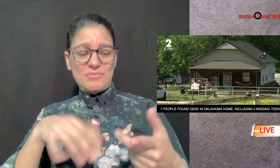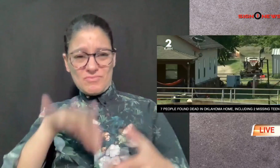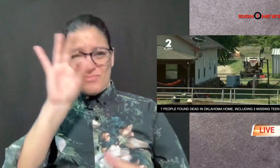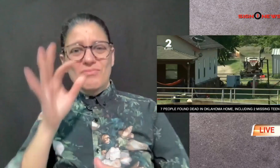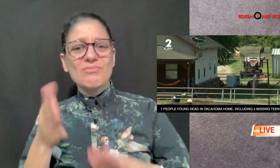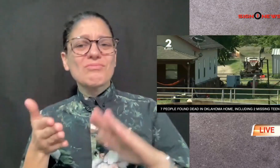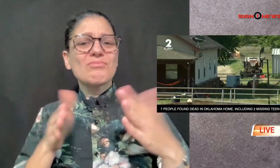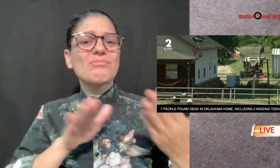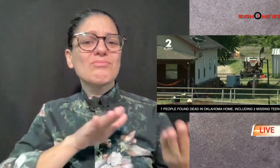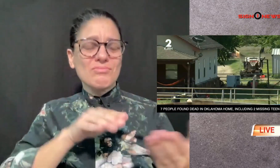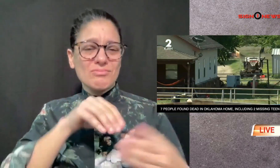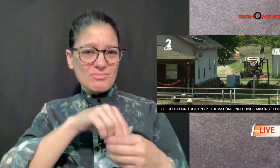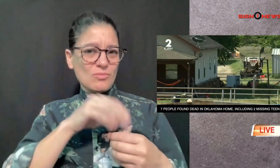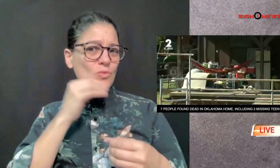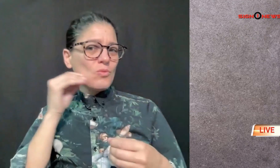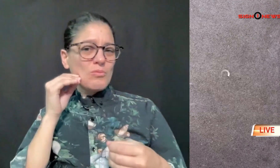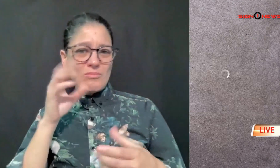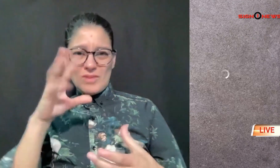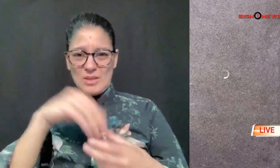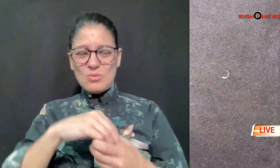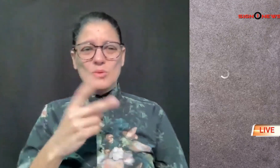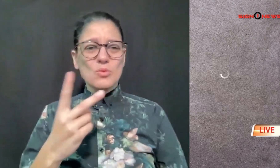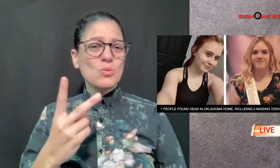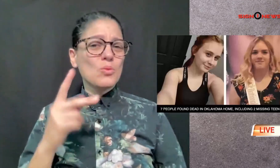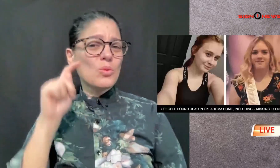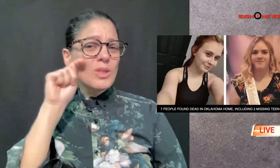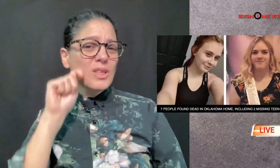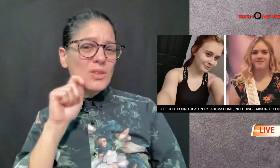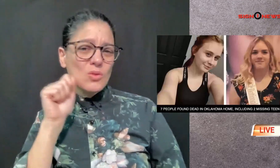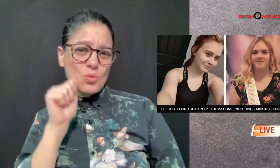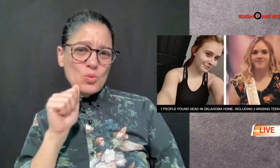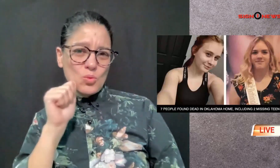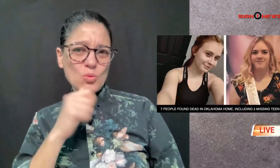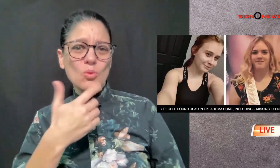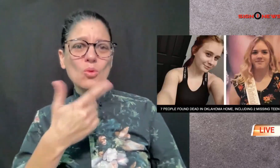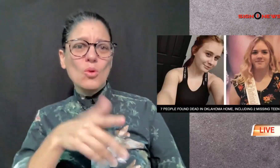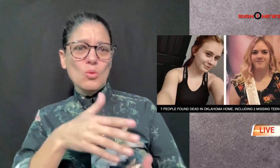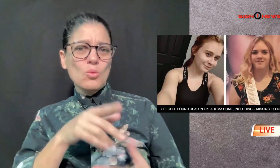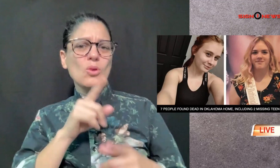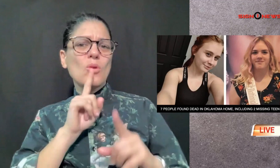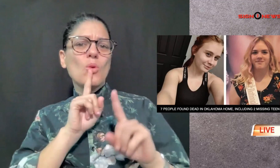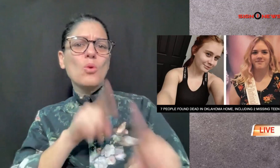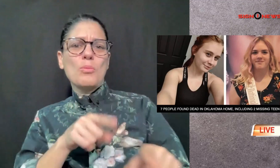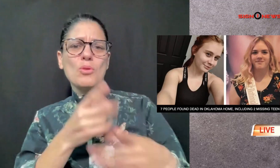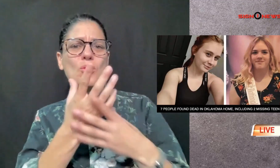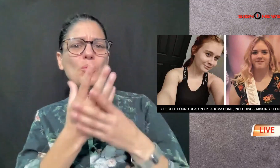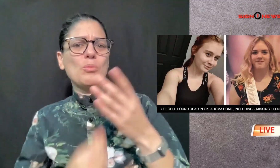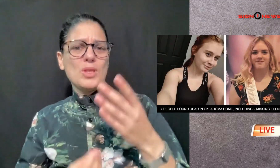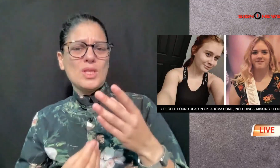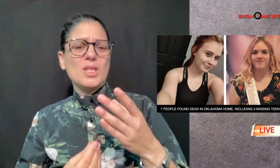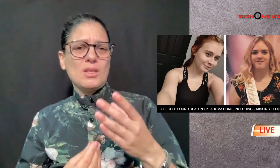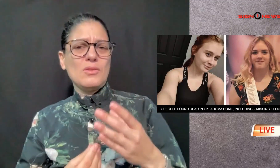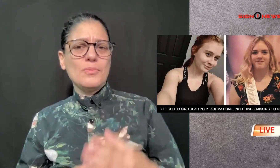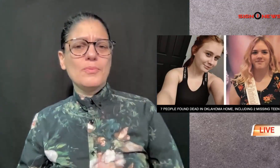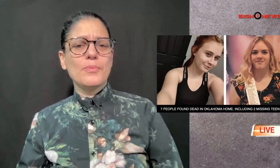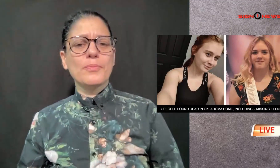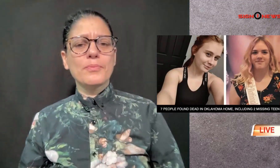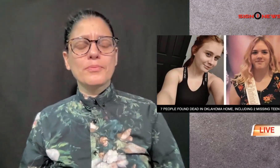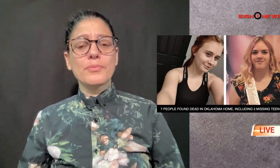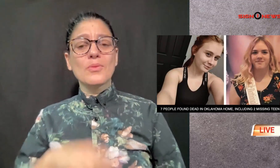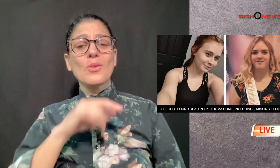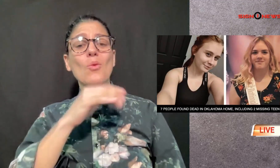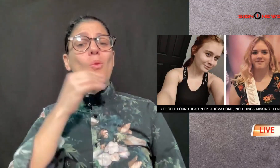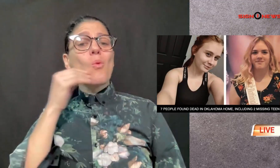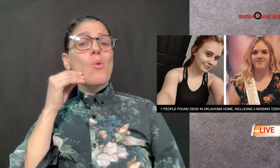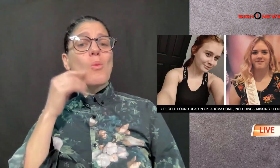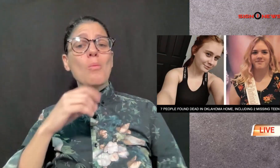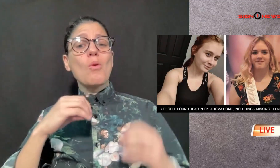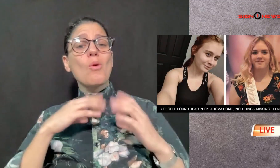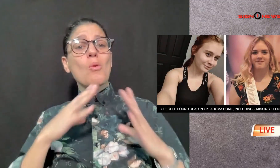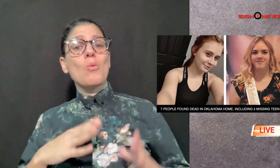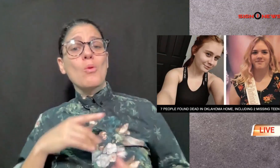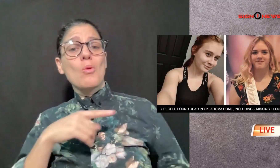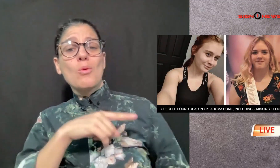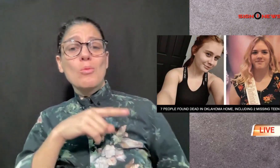seven people were found dead in the home including two teenage girls who had been reported missing